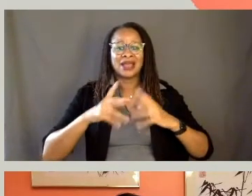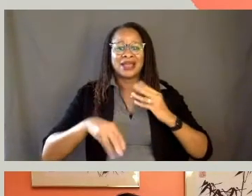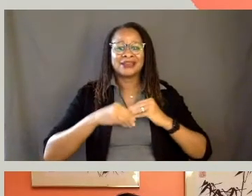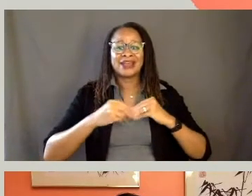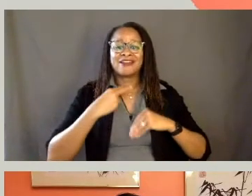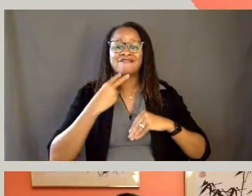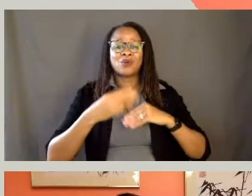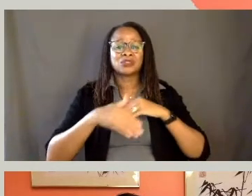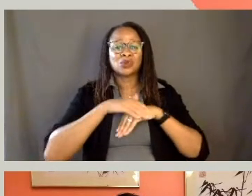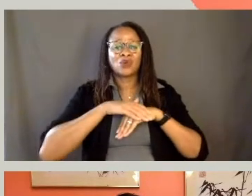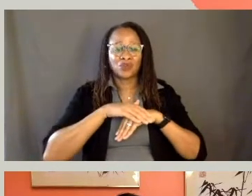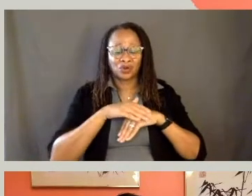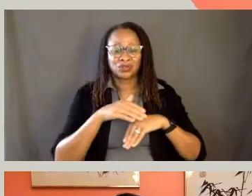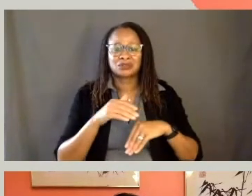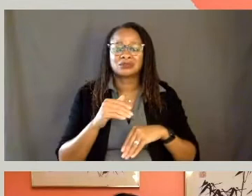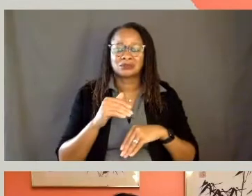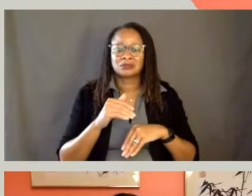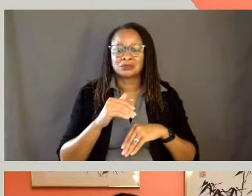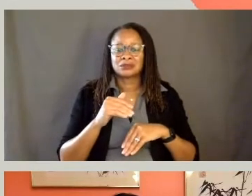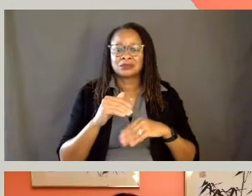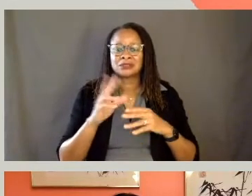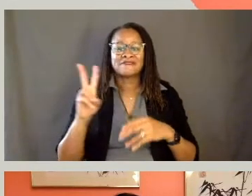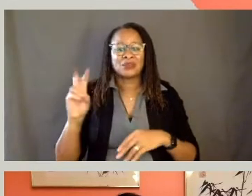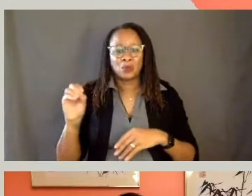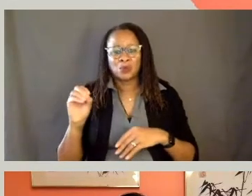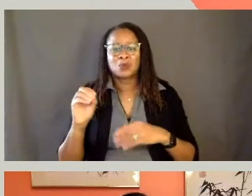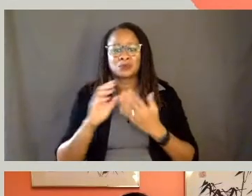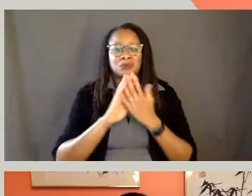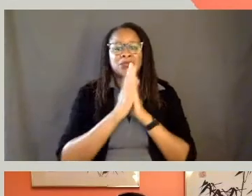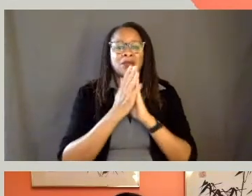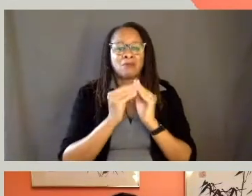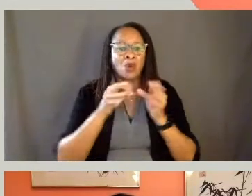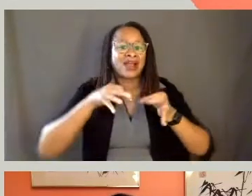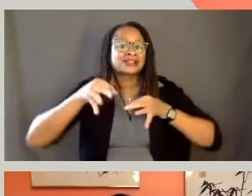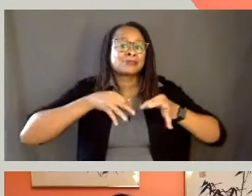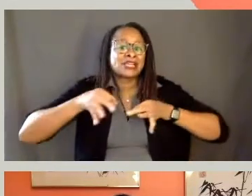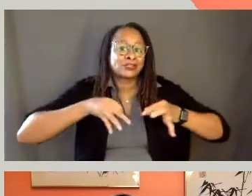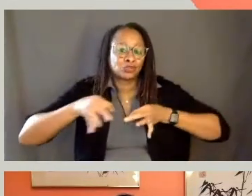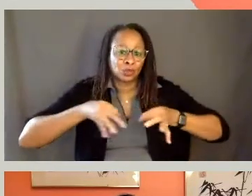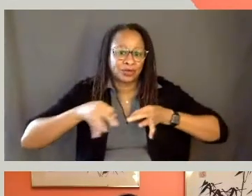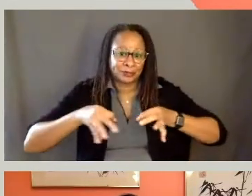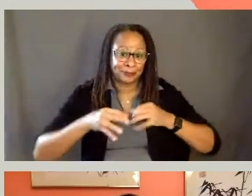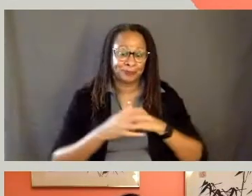that would sort of be more of what I call explaining. And, you know, that's something,